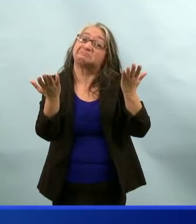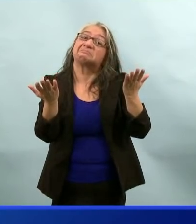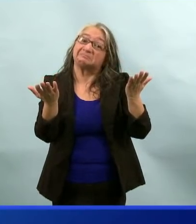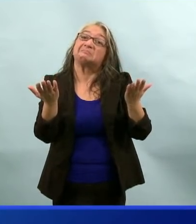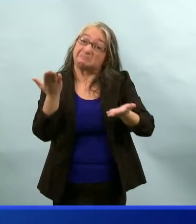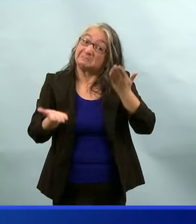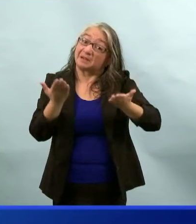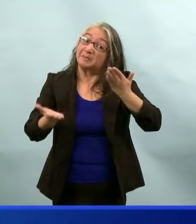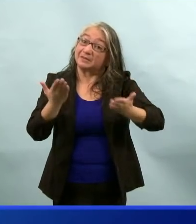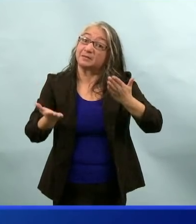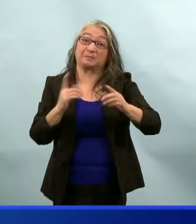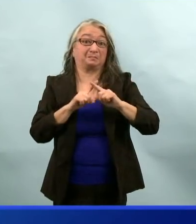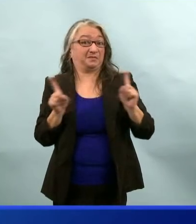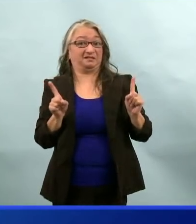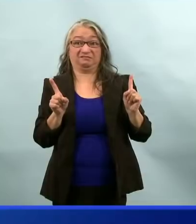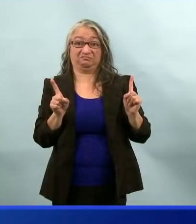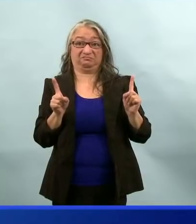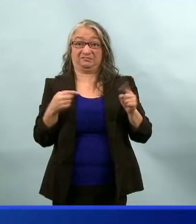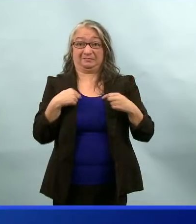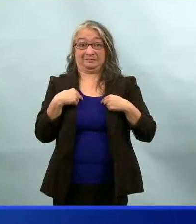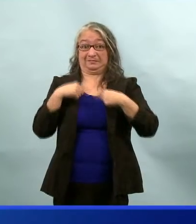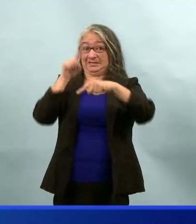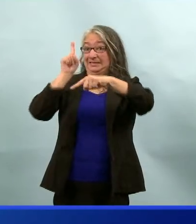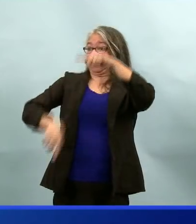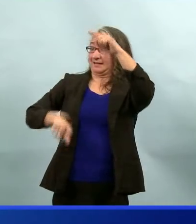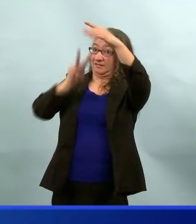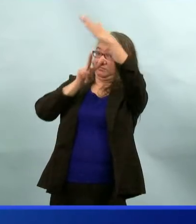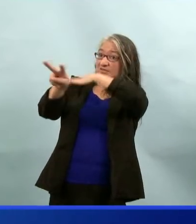know it's really hard to predict that future because it all depends again on that vaccine